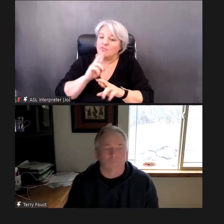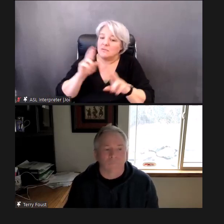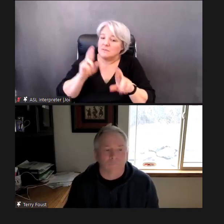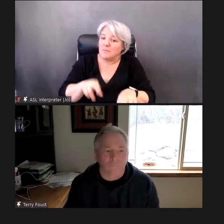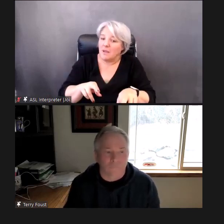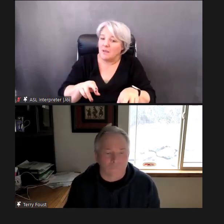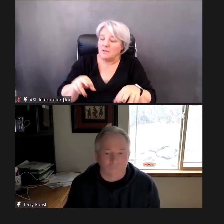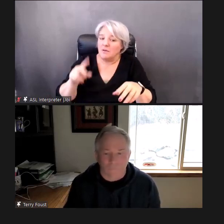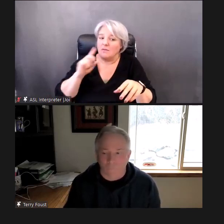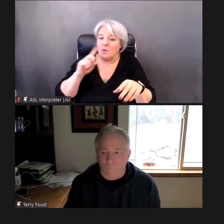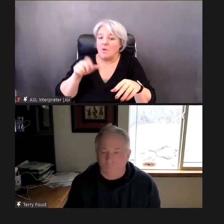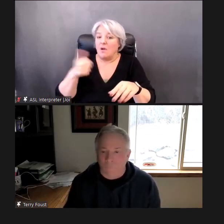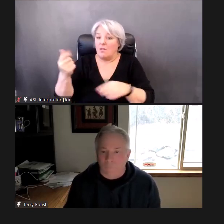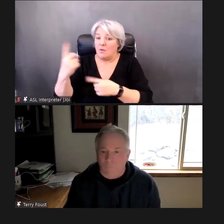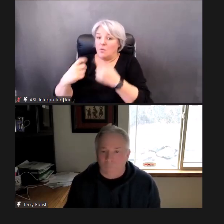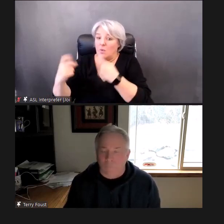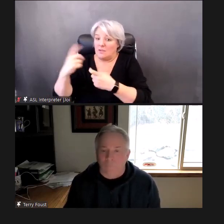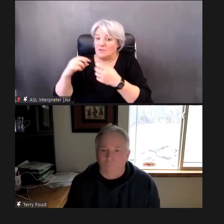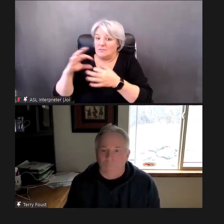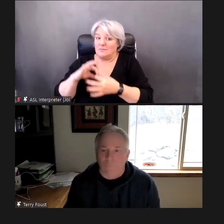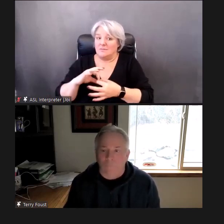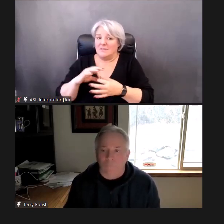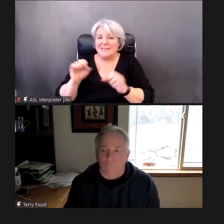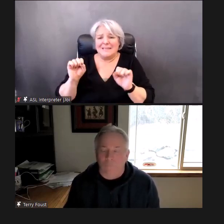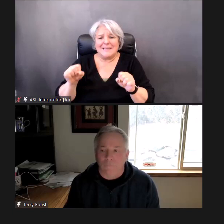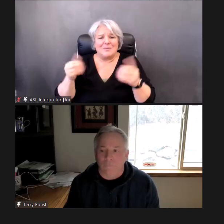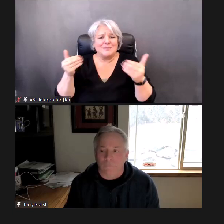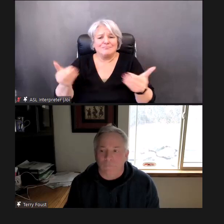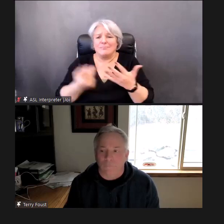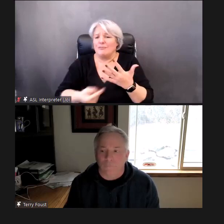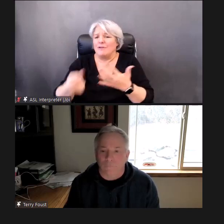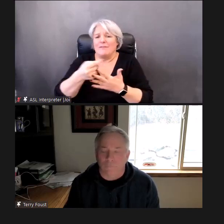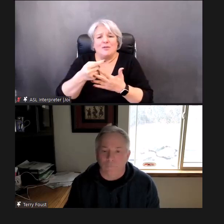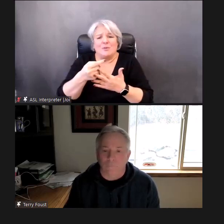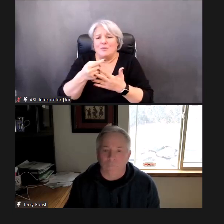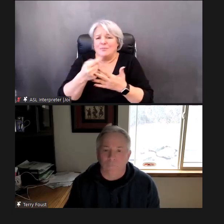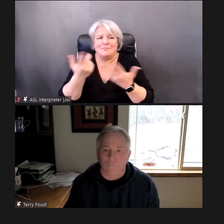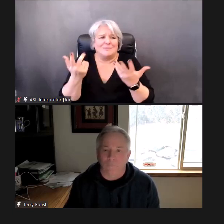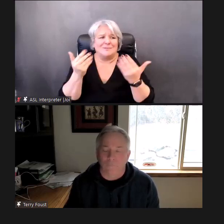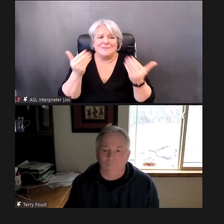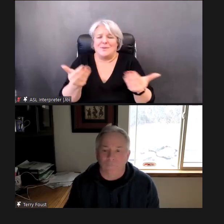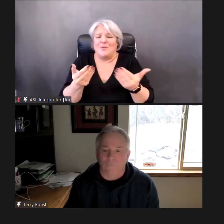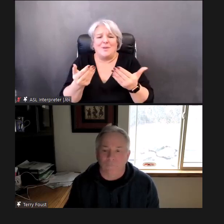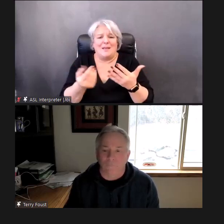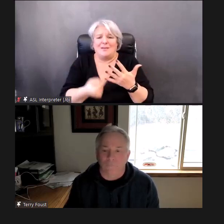that we got that you know can we just